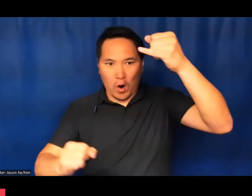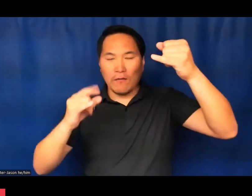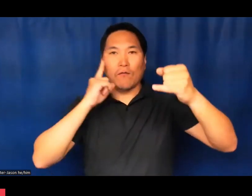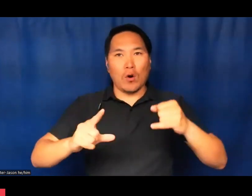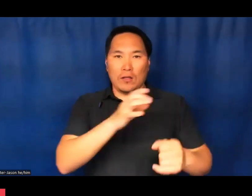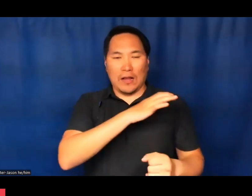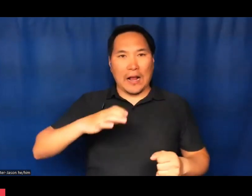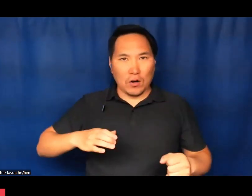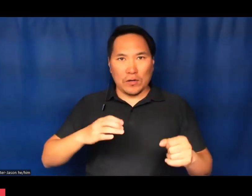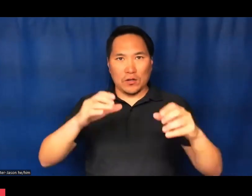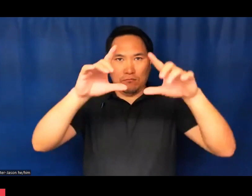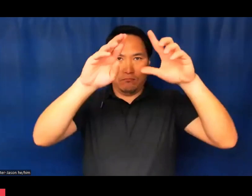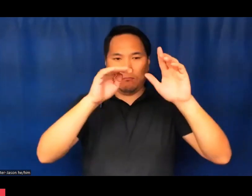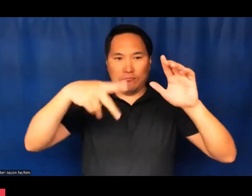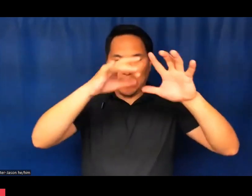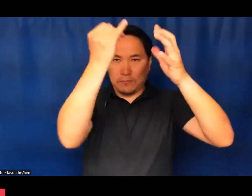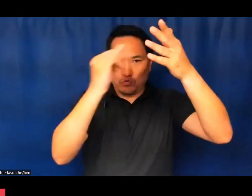districts last year in 2021.